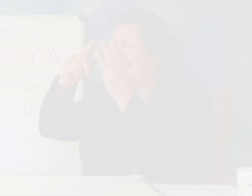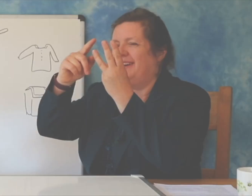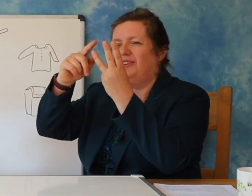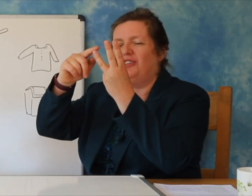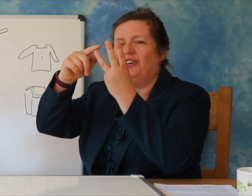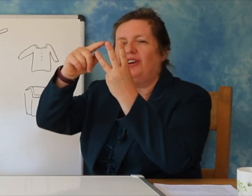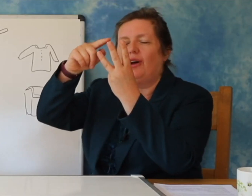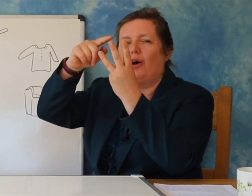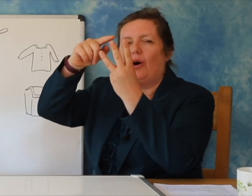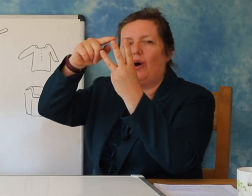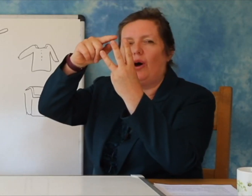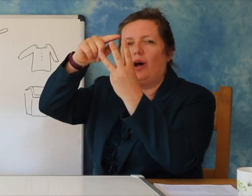bluză